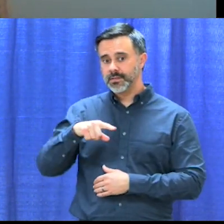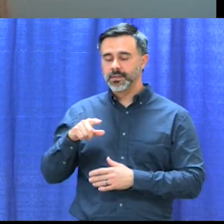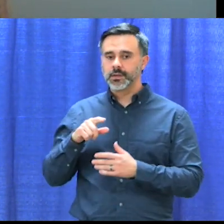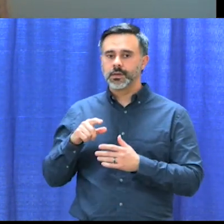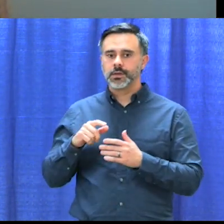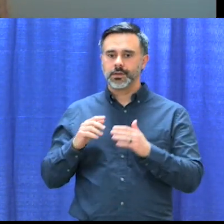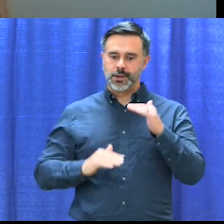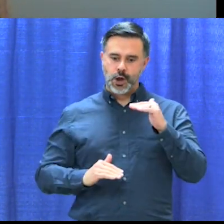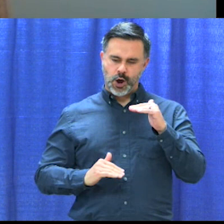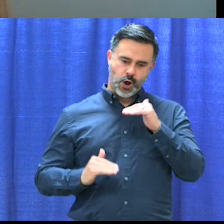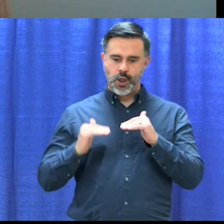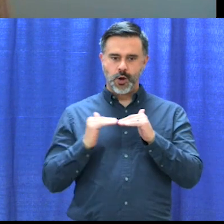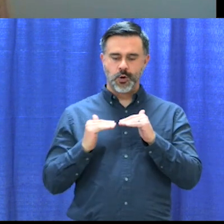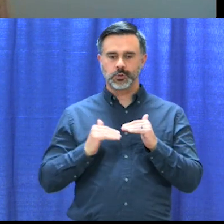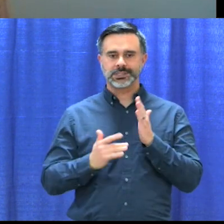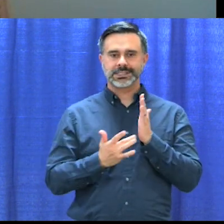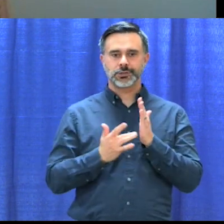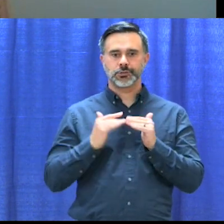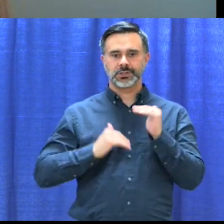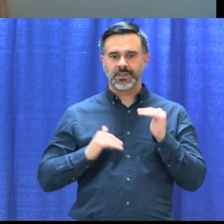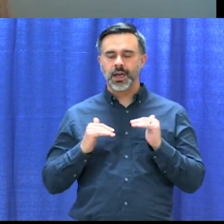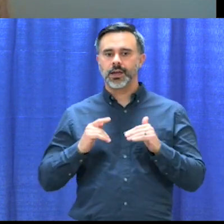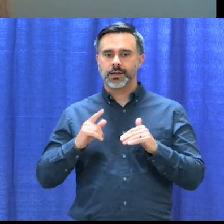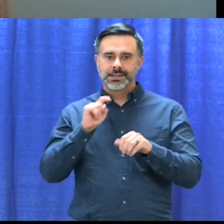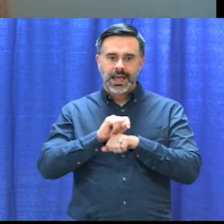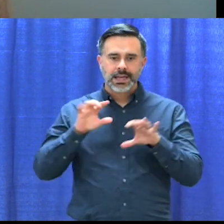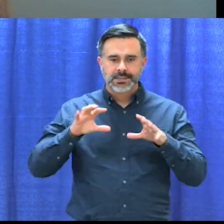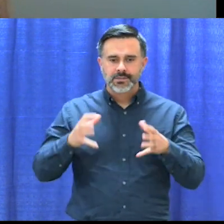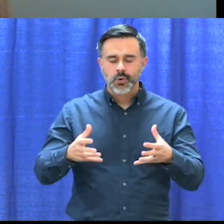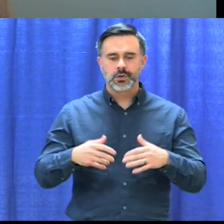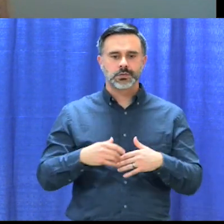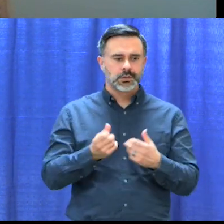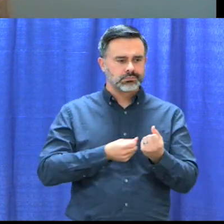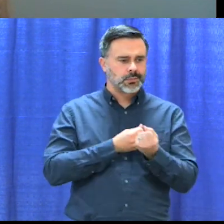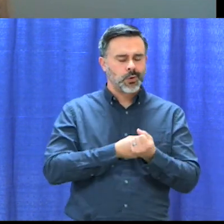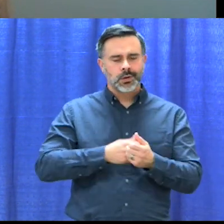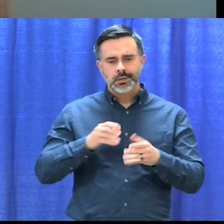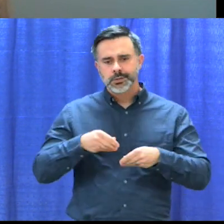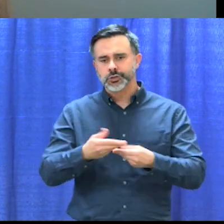divide task force for your dedication and commitment to supporting and serving our communities.